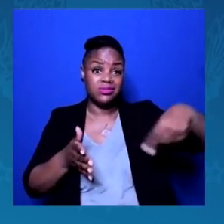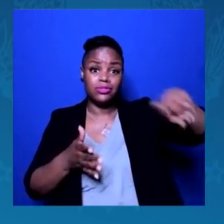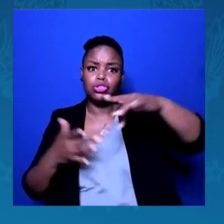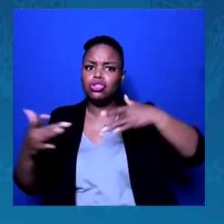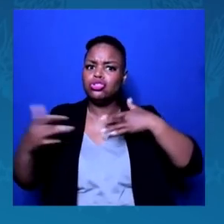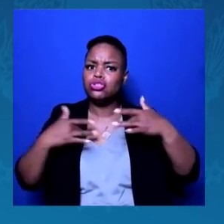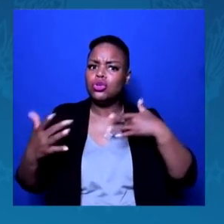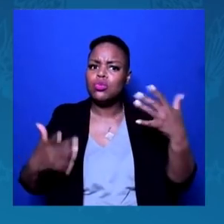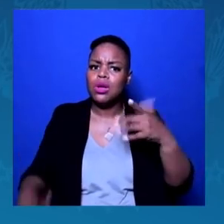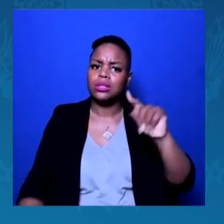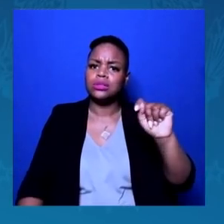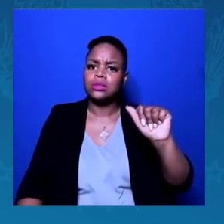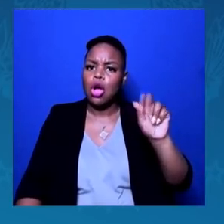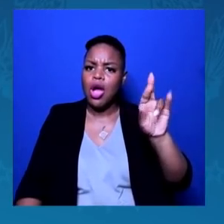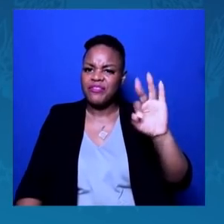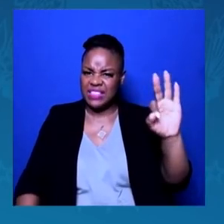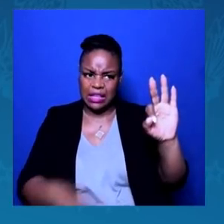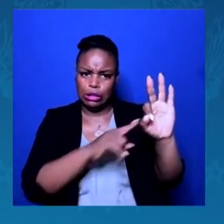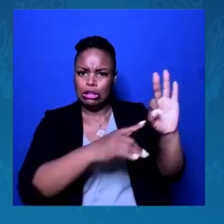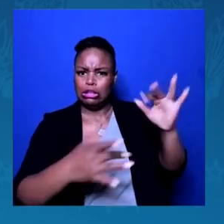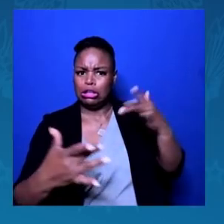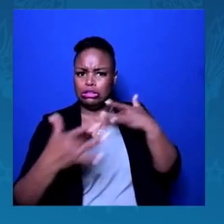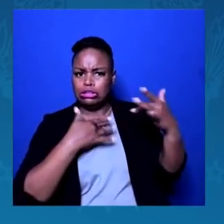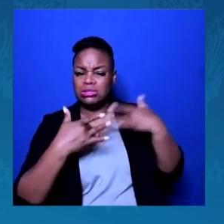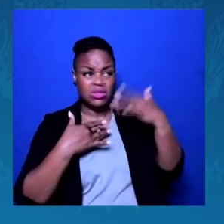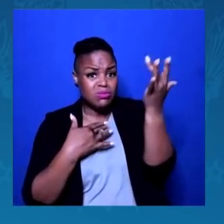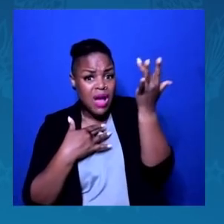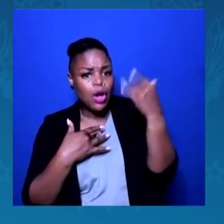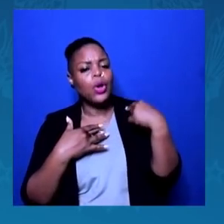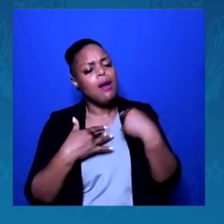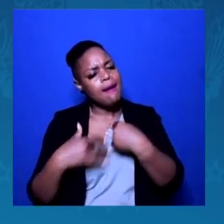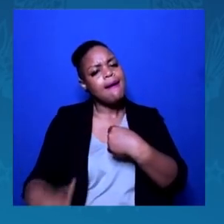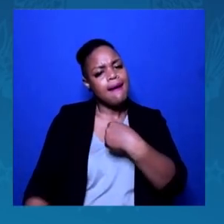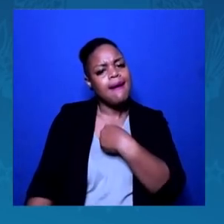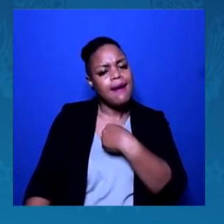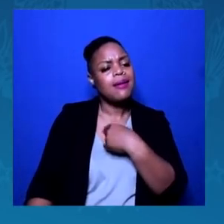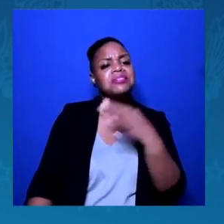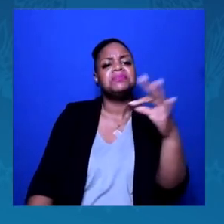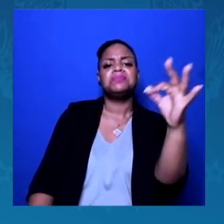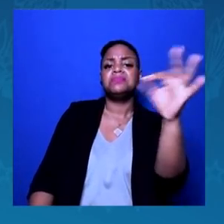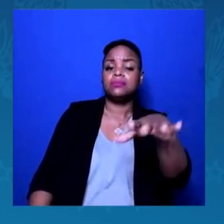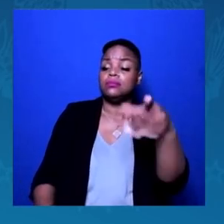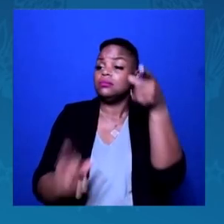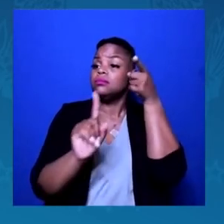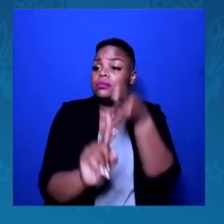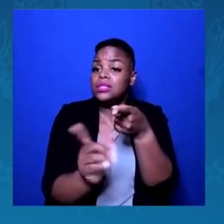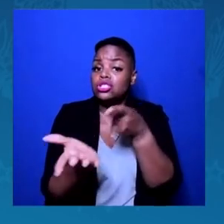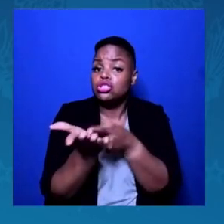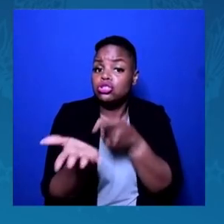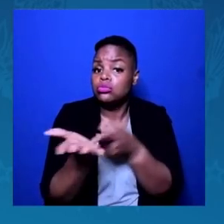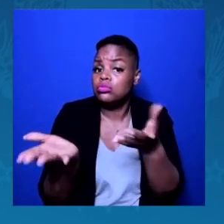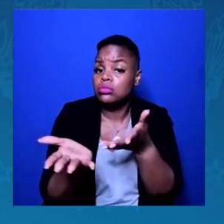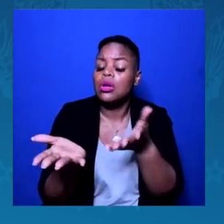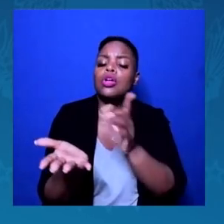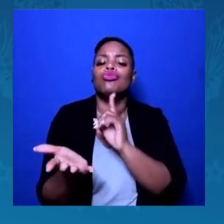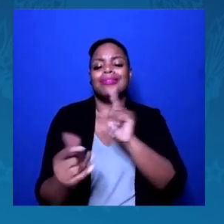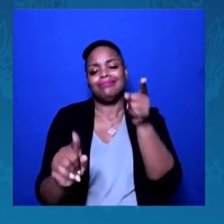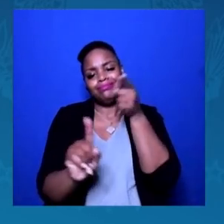of a reduction of tariffs around American agricultural goods. So there is a lot of work to be done, there's no question about it.